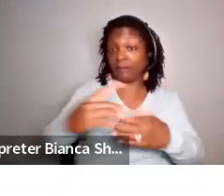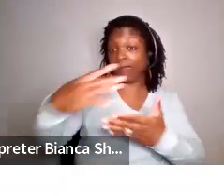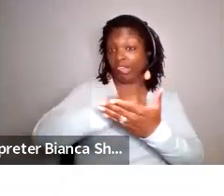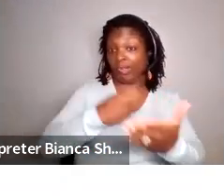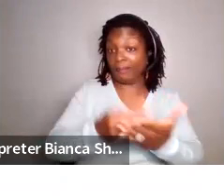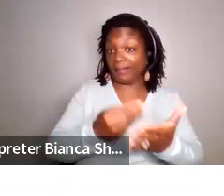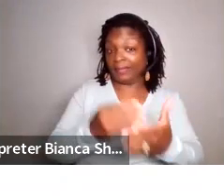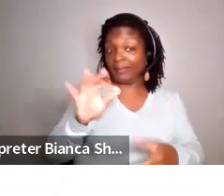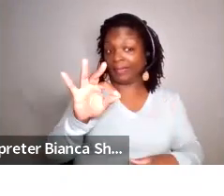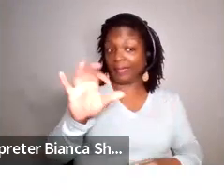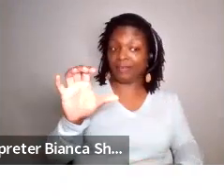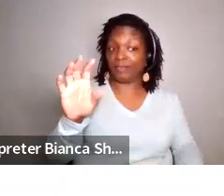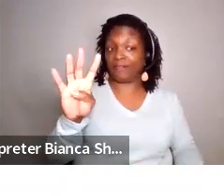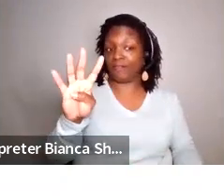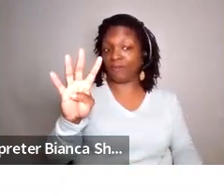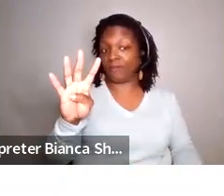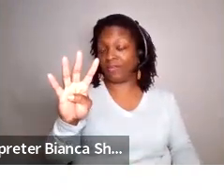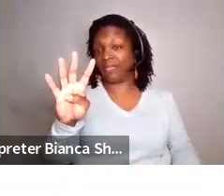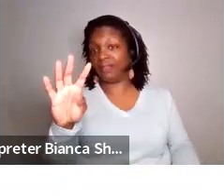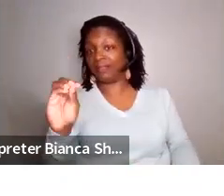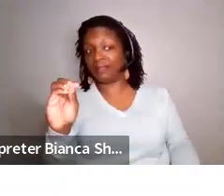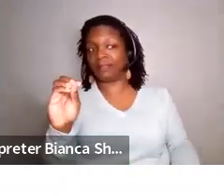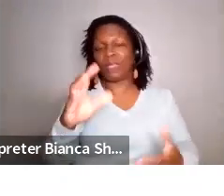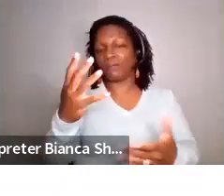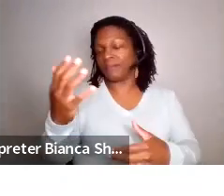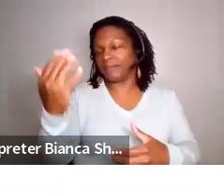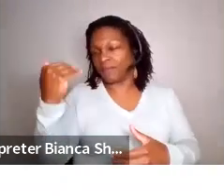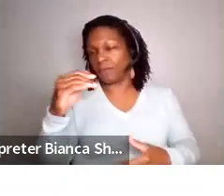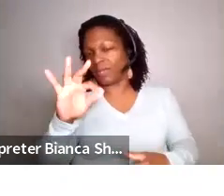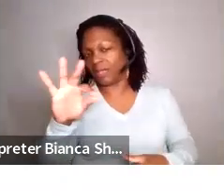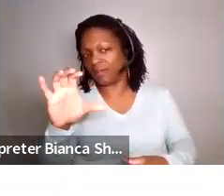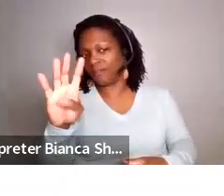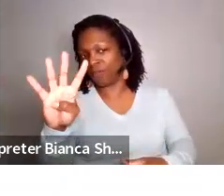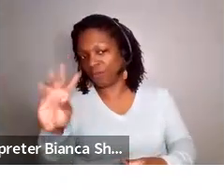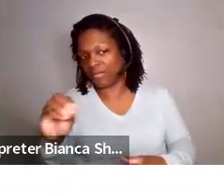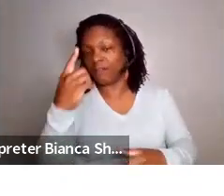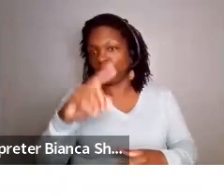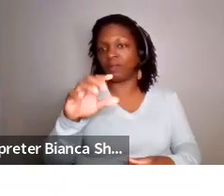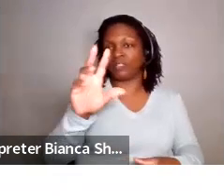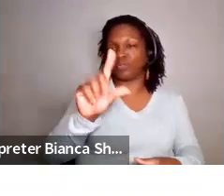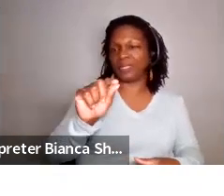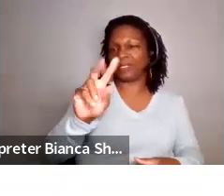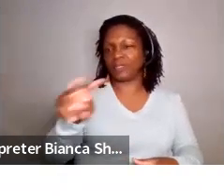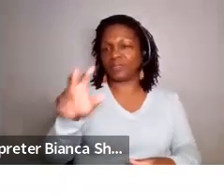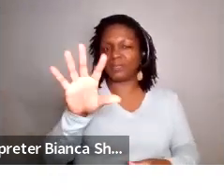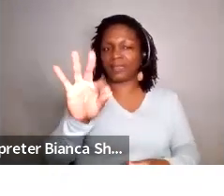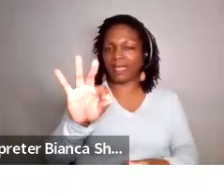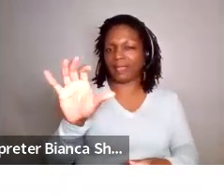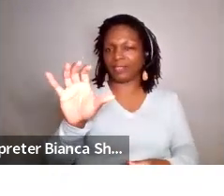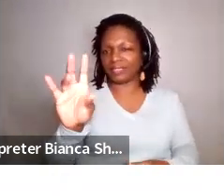They don't have to be consecutive some people knock that out 9 months in a row, and others it's scattered over time. perhaps.